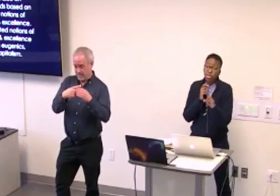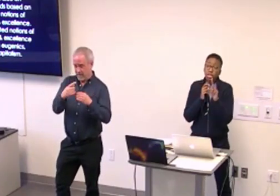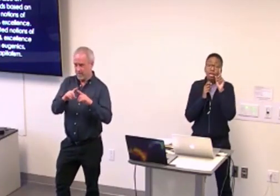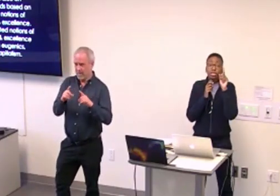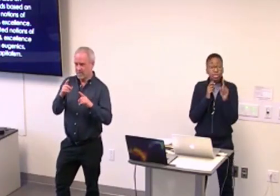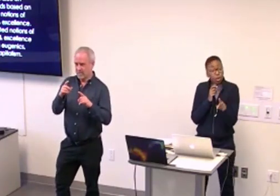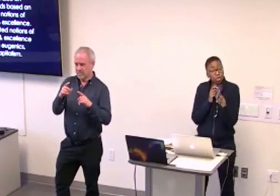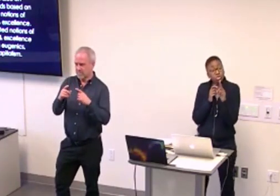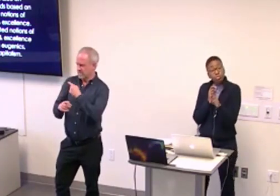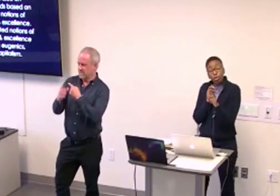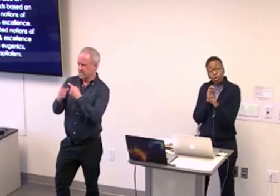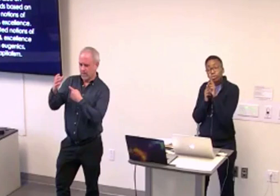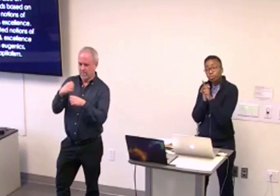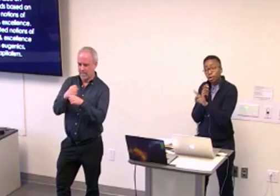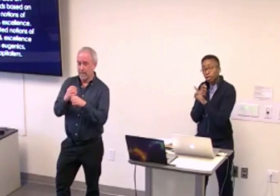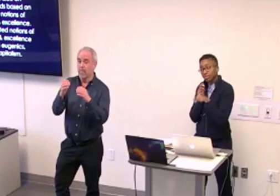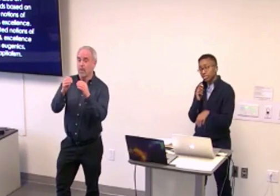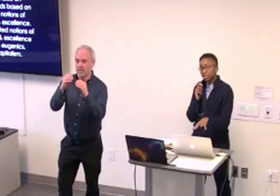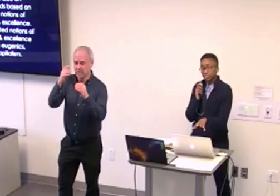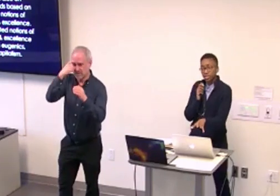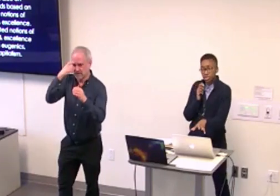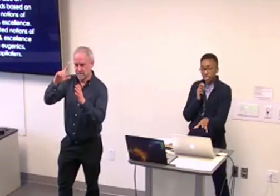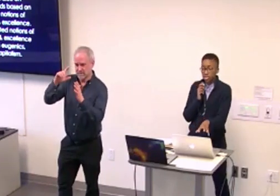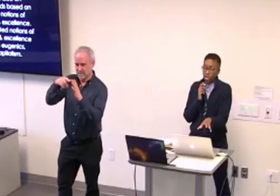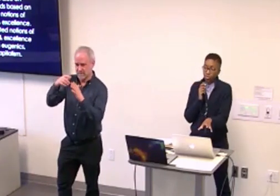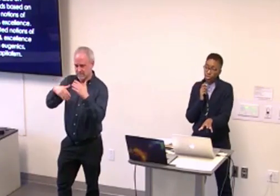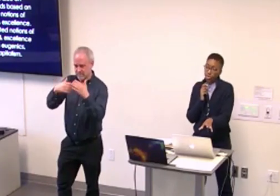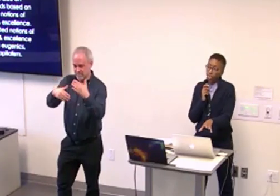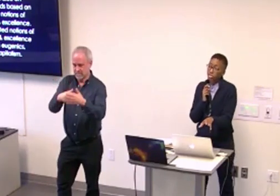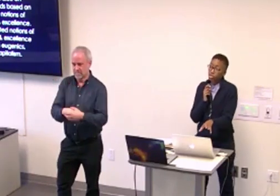The most important part of this definition that's not written on this screen.